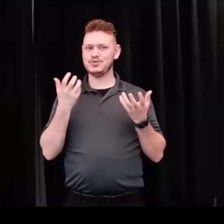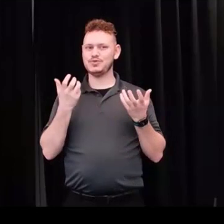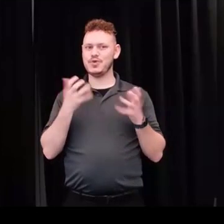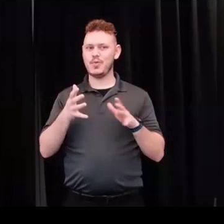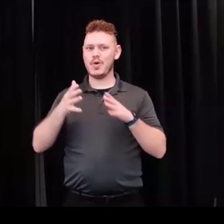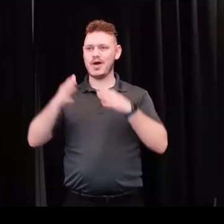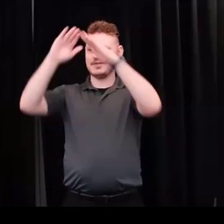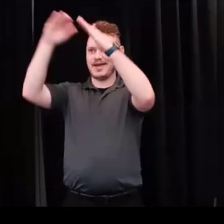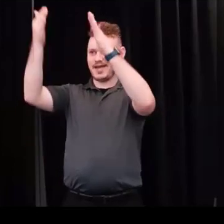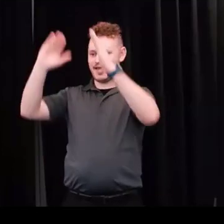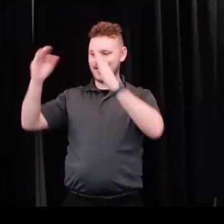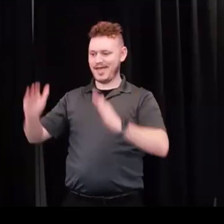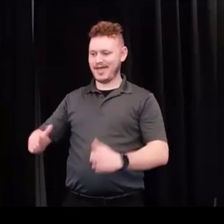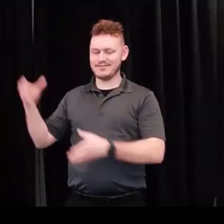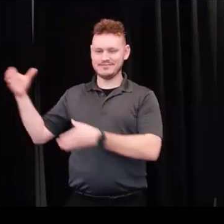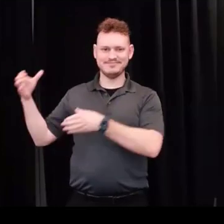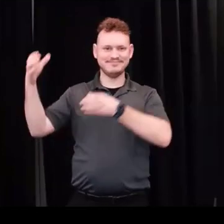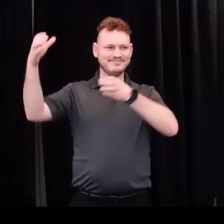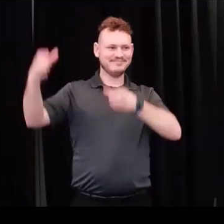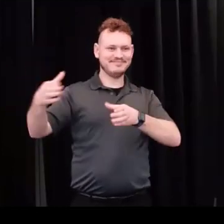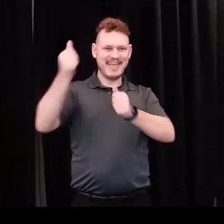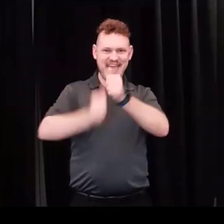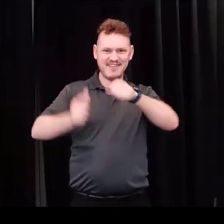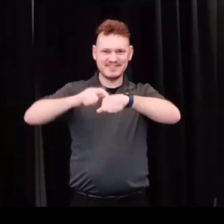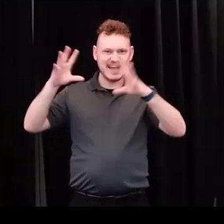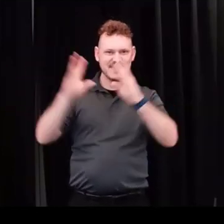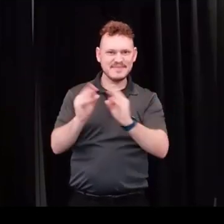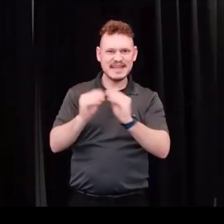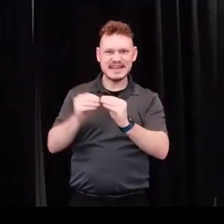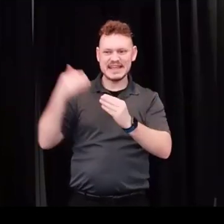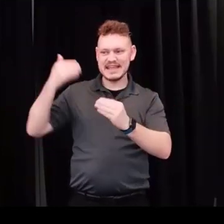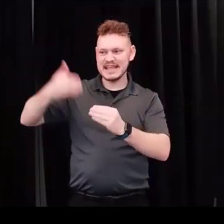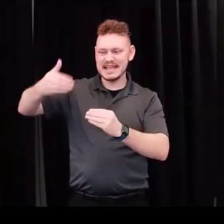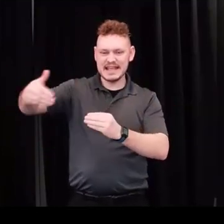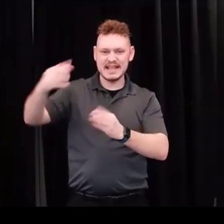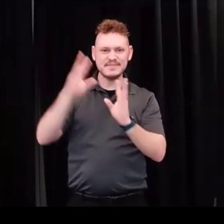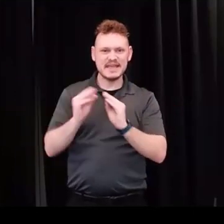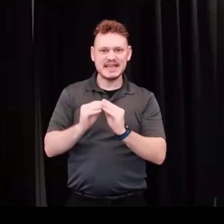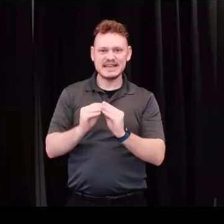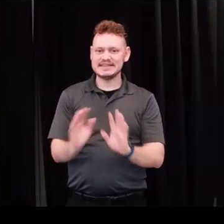cutout that we haul out every time we're going to do this, every quarterly meeting. We want these,